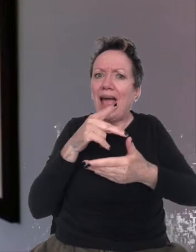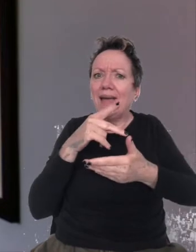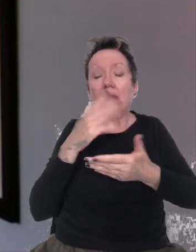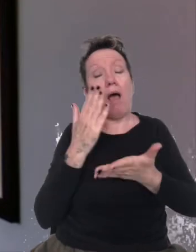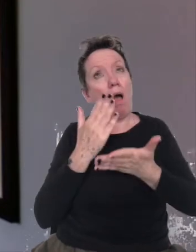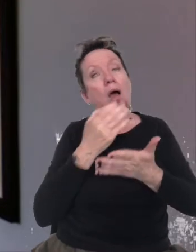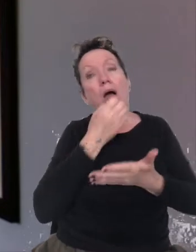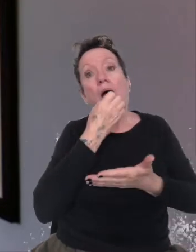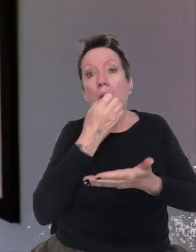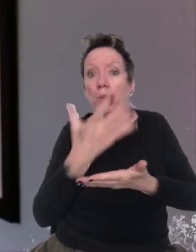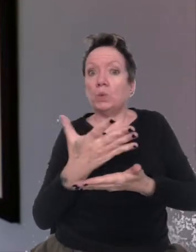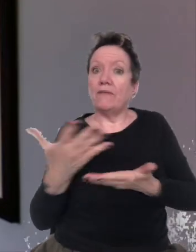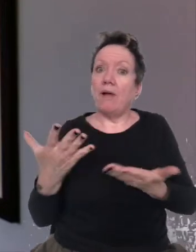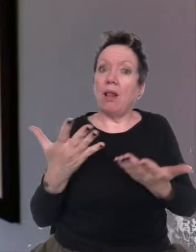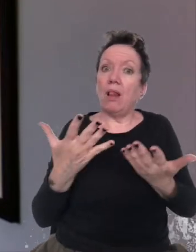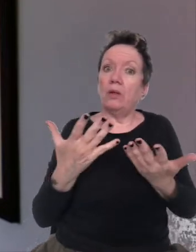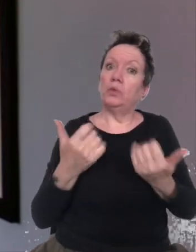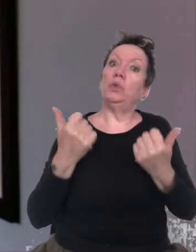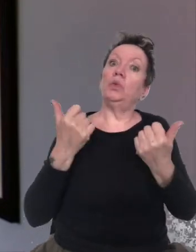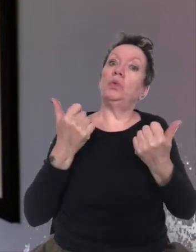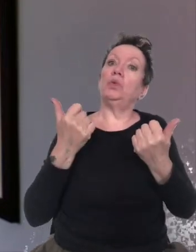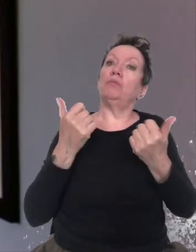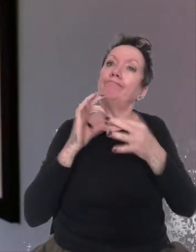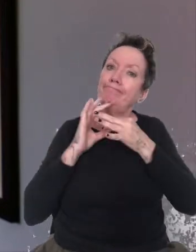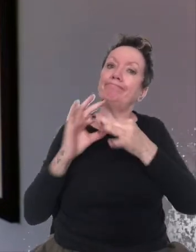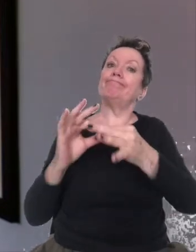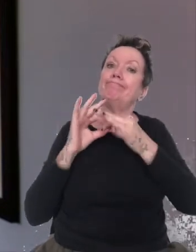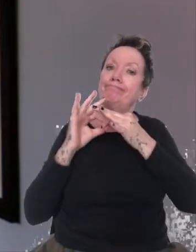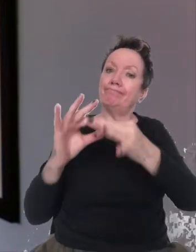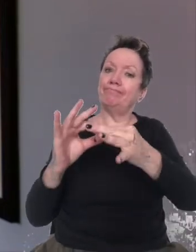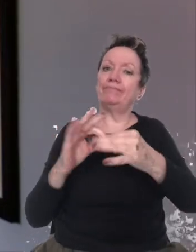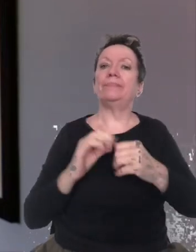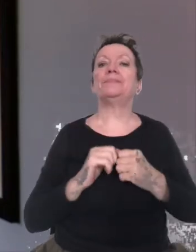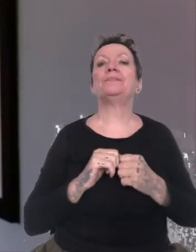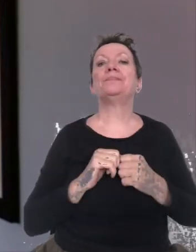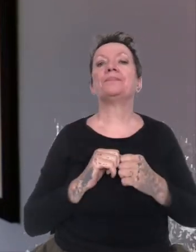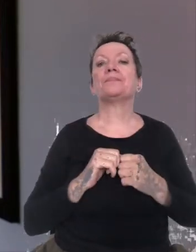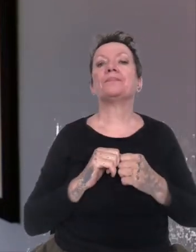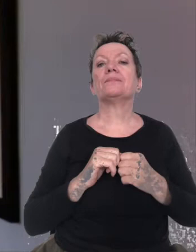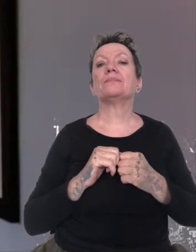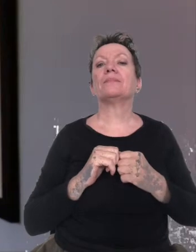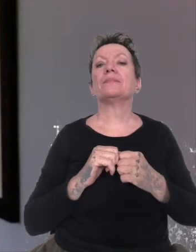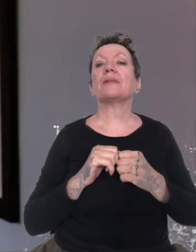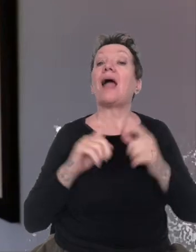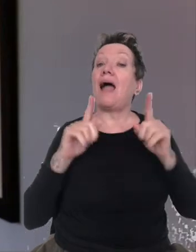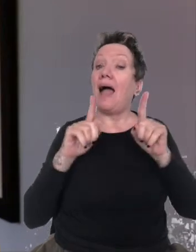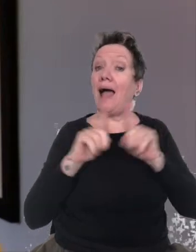Uh, To be able to find those moments of connection. What's also really lovely about Northeast culture.